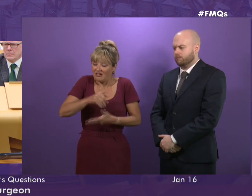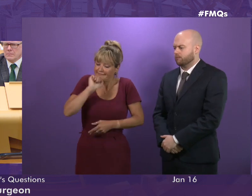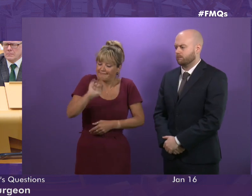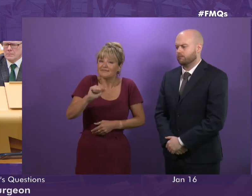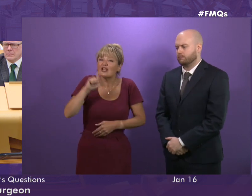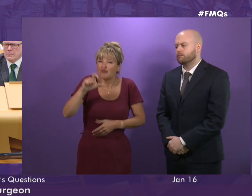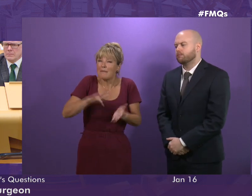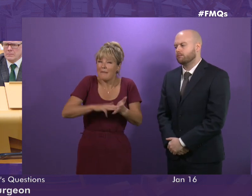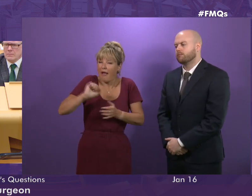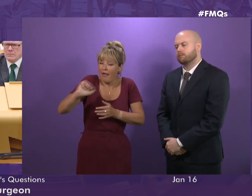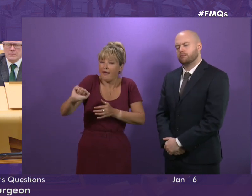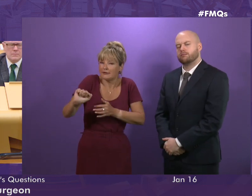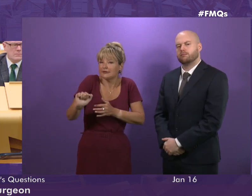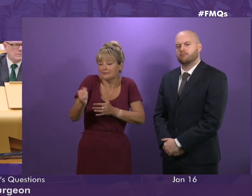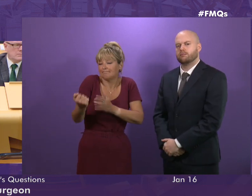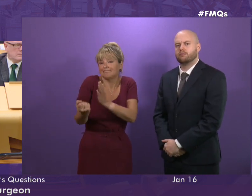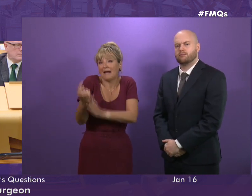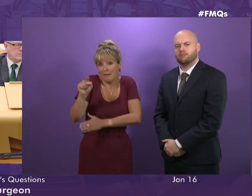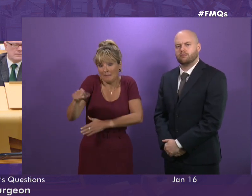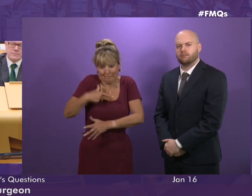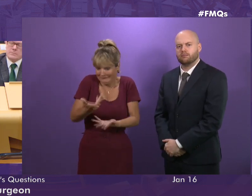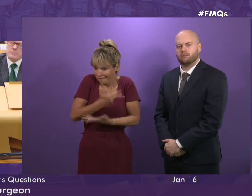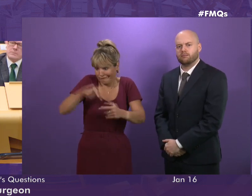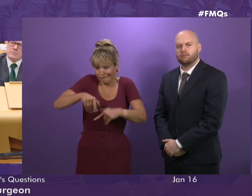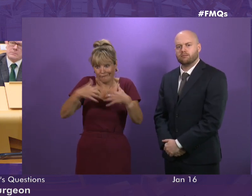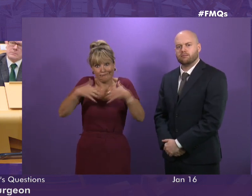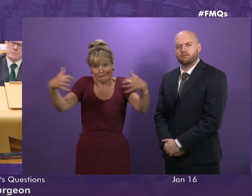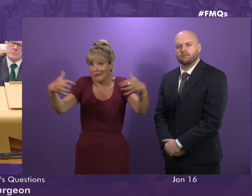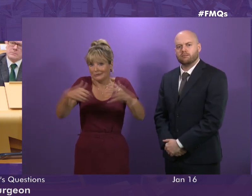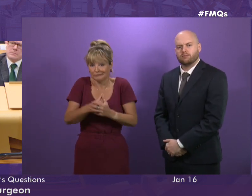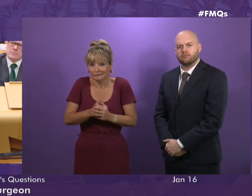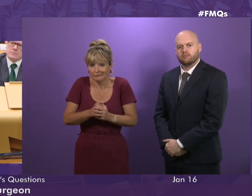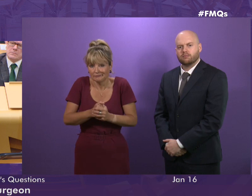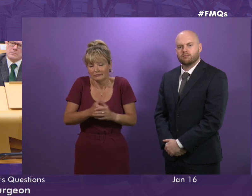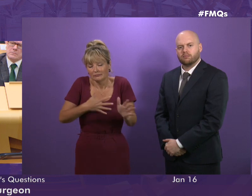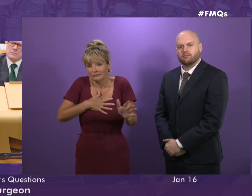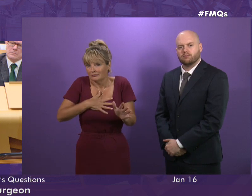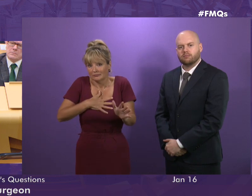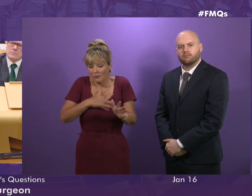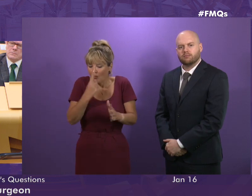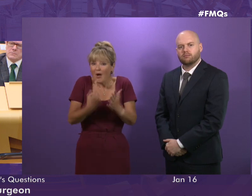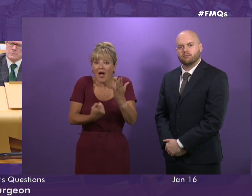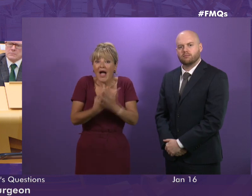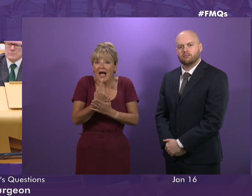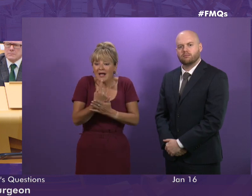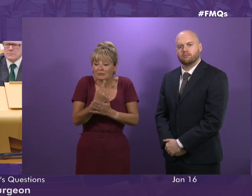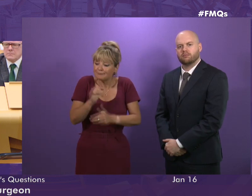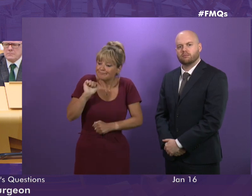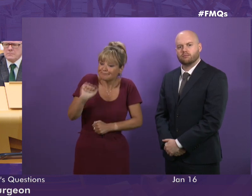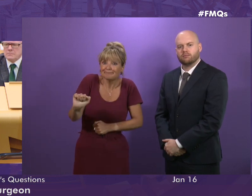to questions from Jackson Carlaw and others—and I say again that what happened in that case